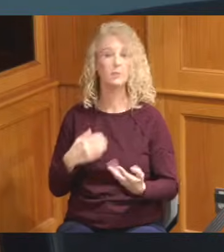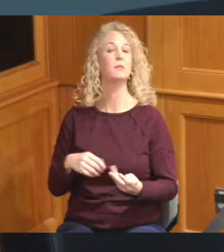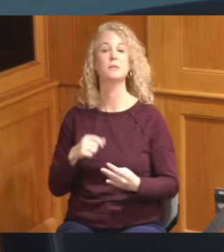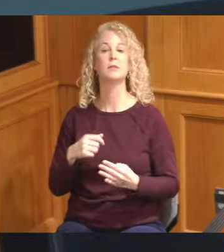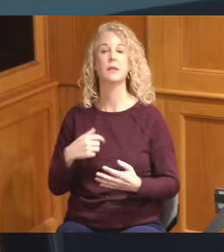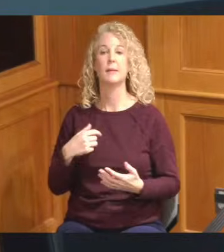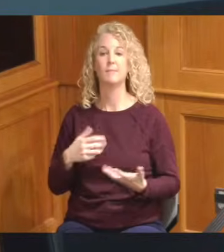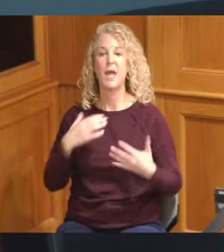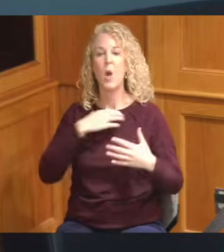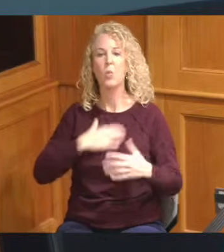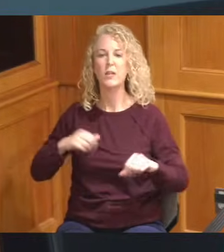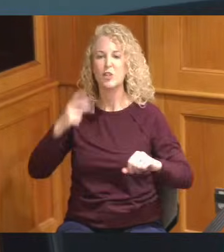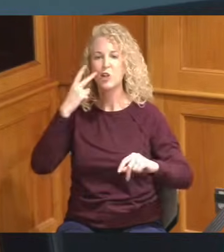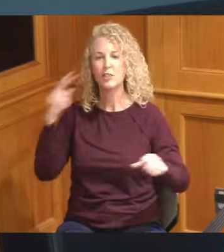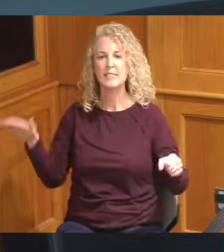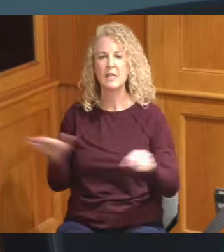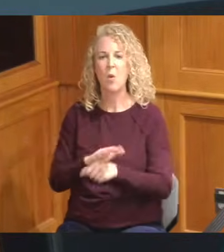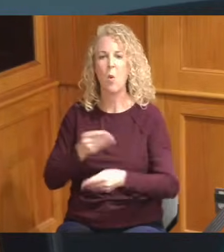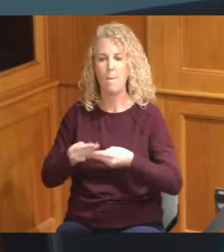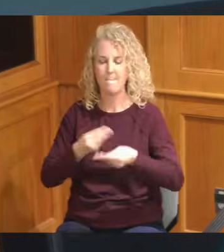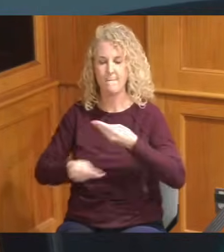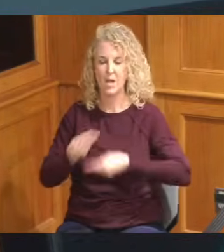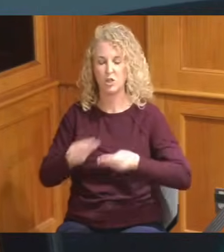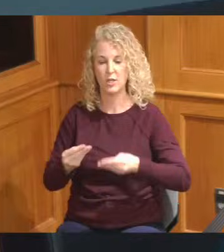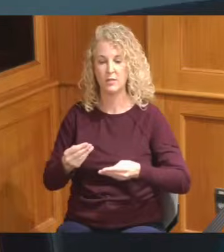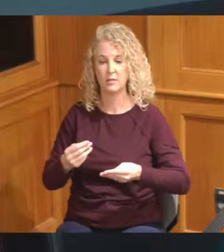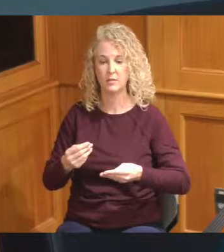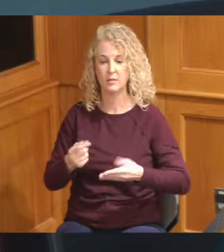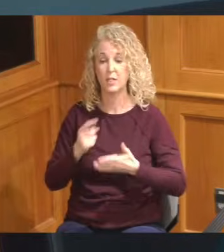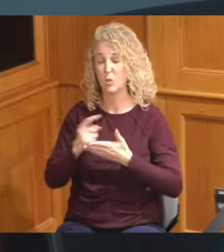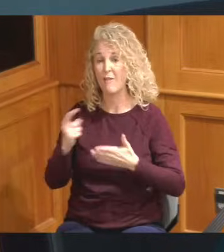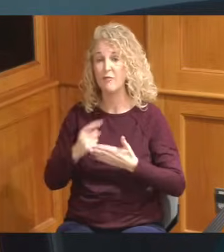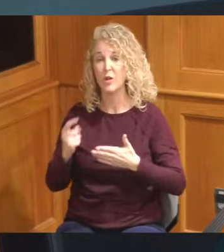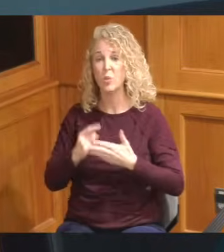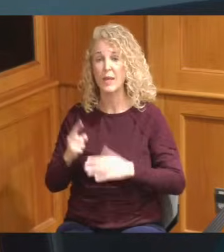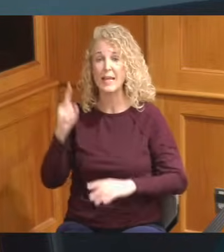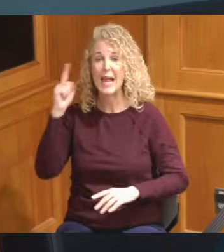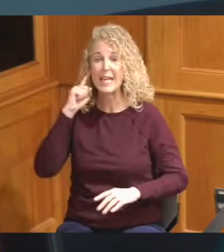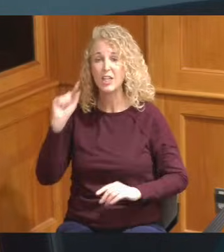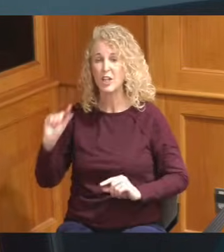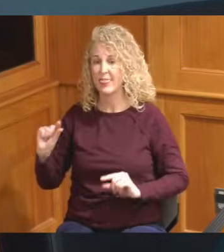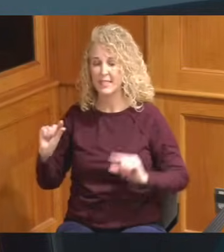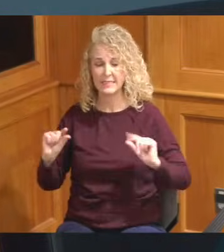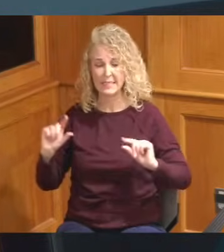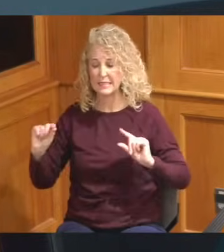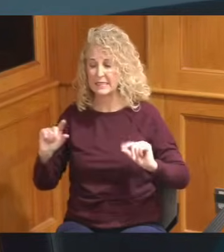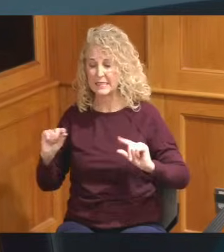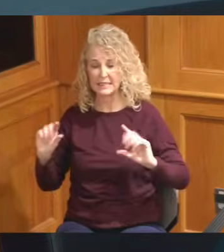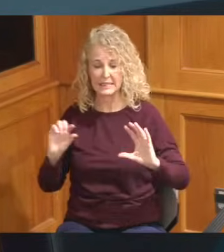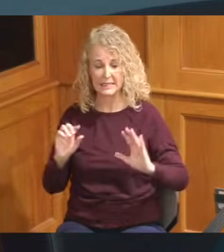whole budget in front of me. So I'm I'm getting peace meal this contract that cont I don't know